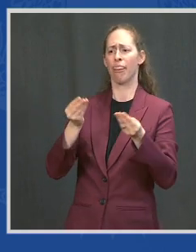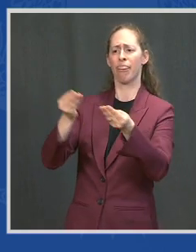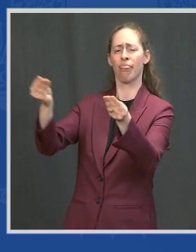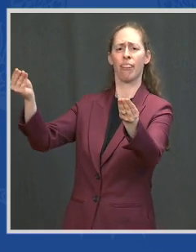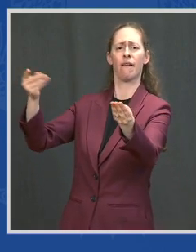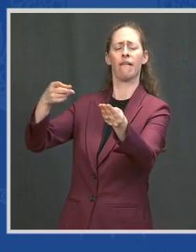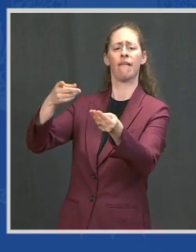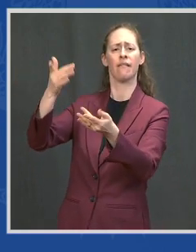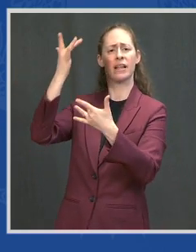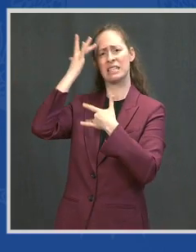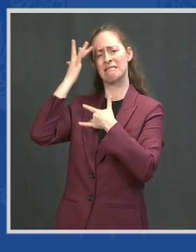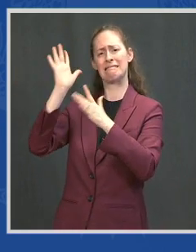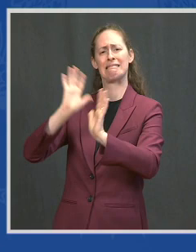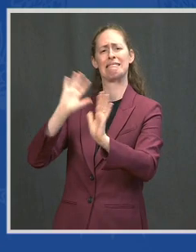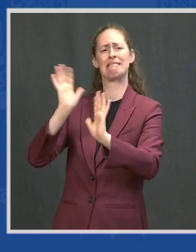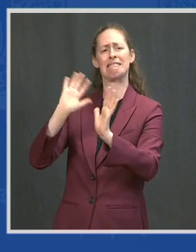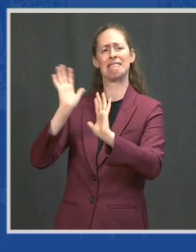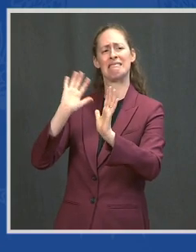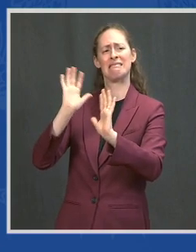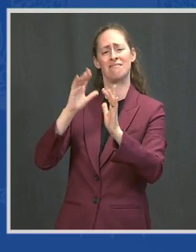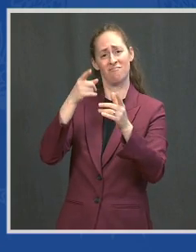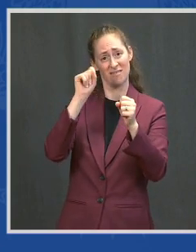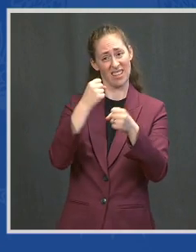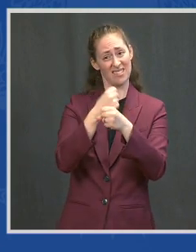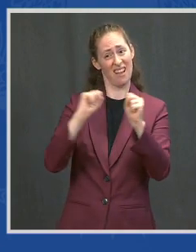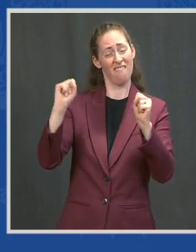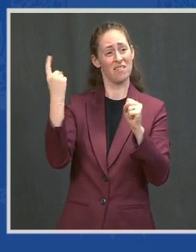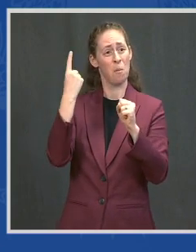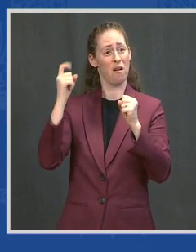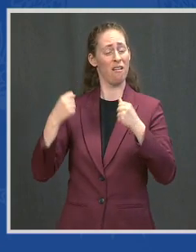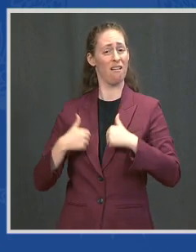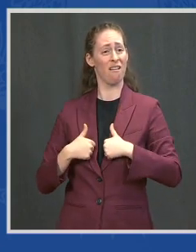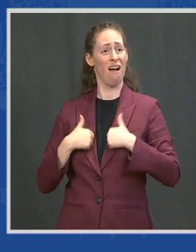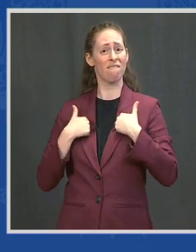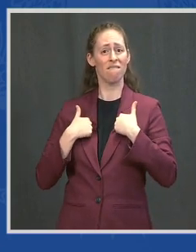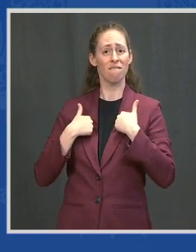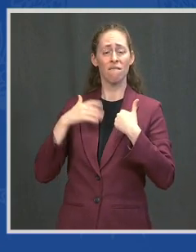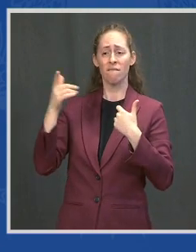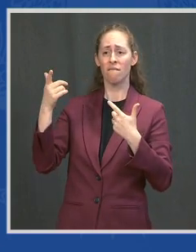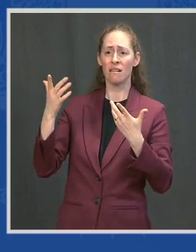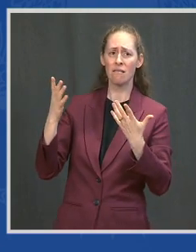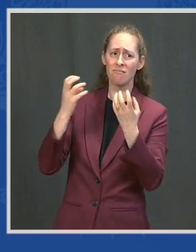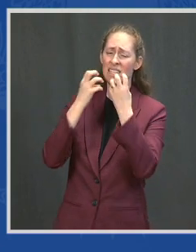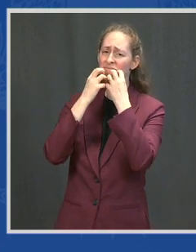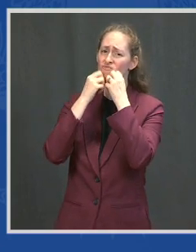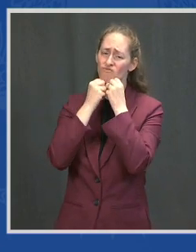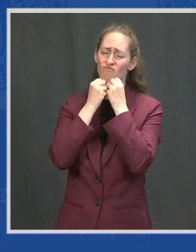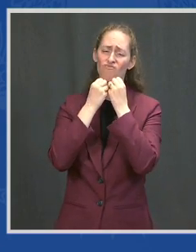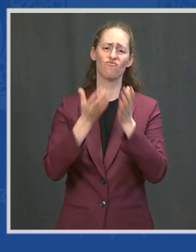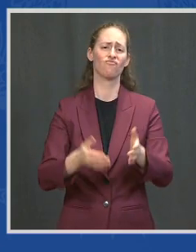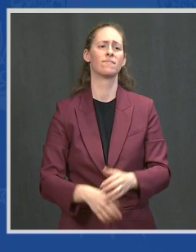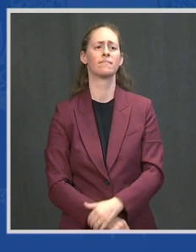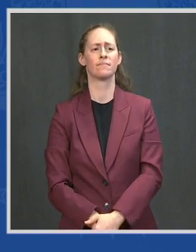It could save your life or the lives of people you love. We're still losing hundreds of Americans